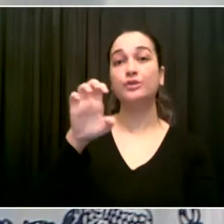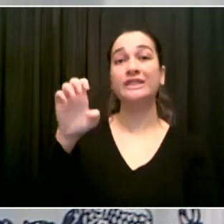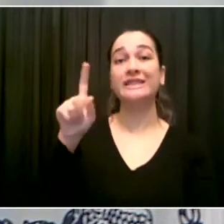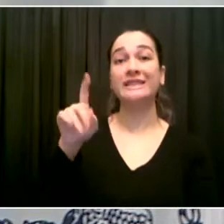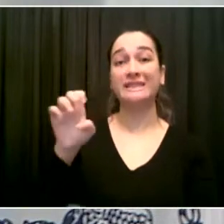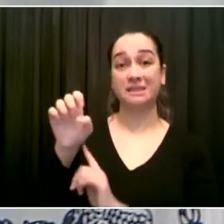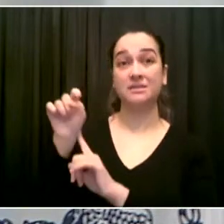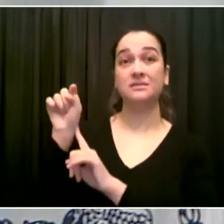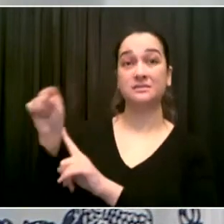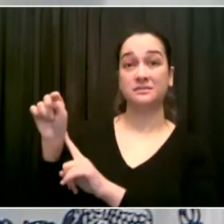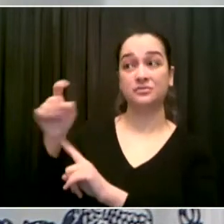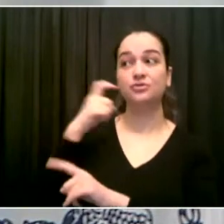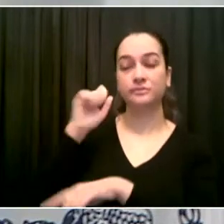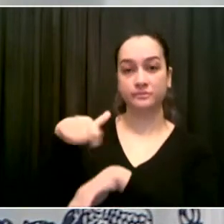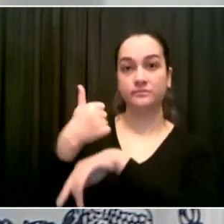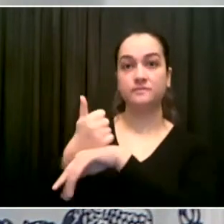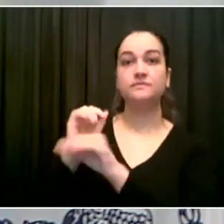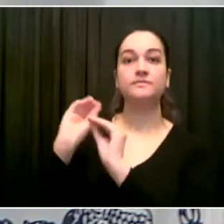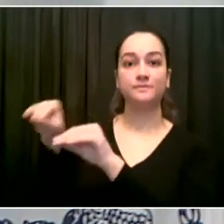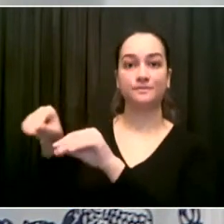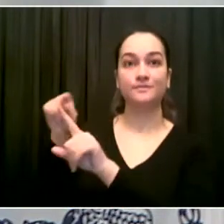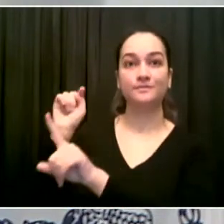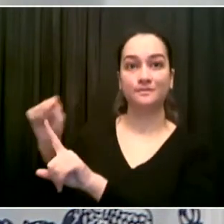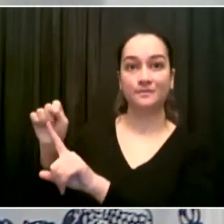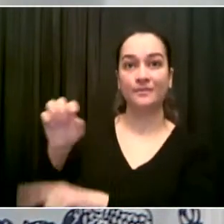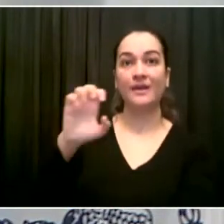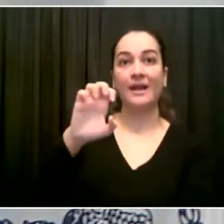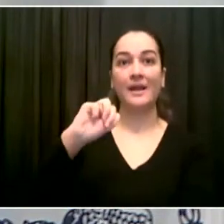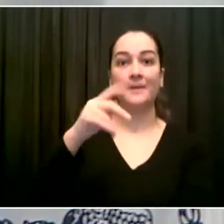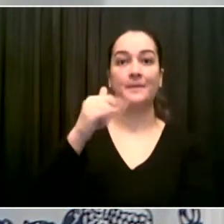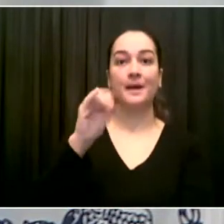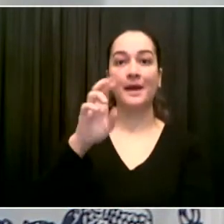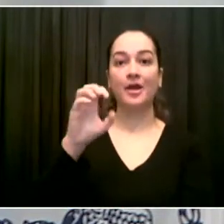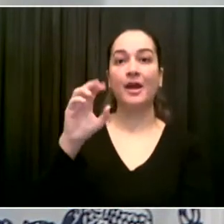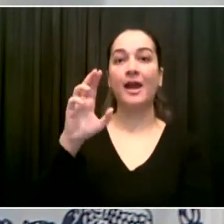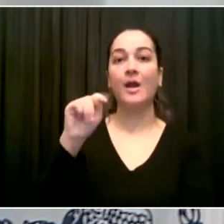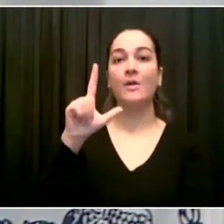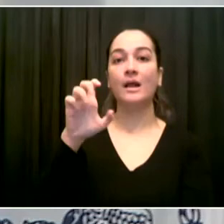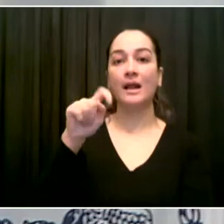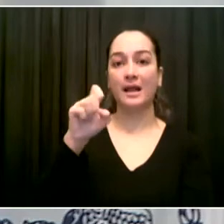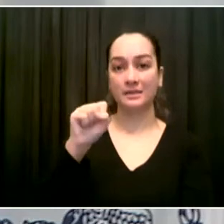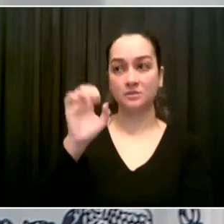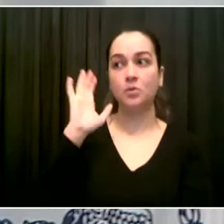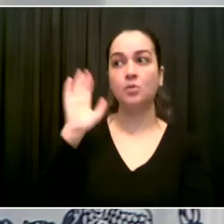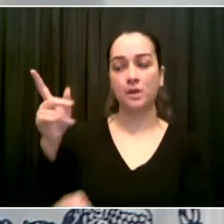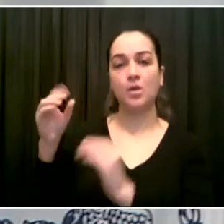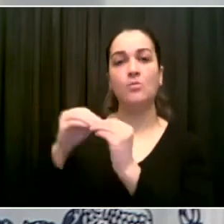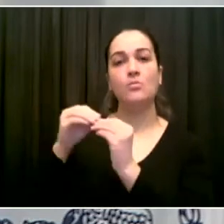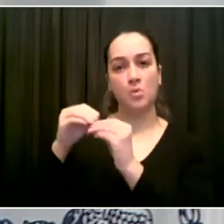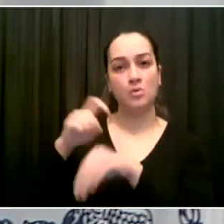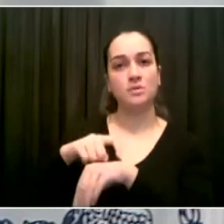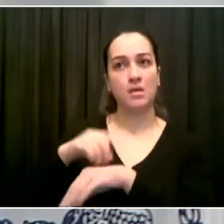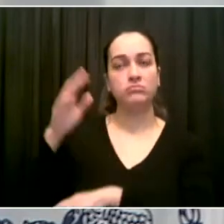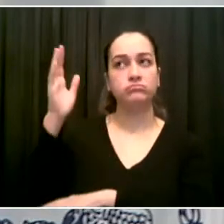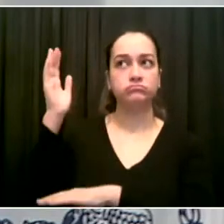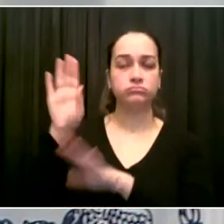SITE SINCE THAT STATT ENIILASND, OCEAN BREEZE WENT UP LAST WEEK..